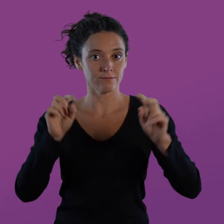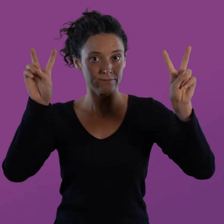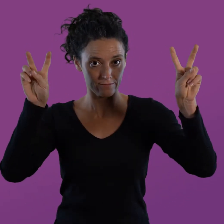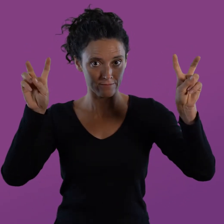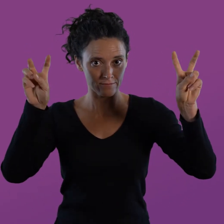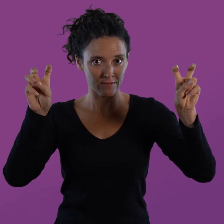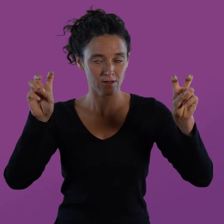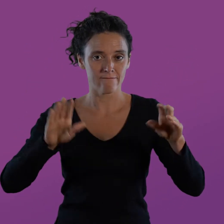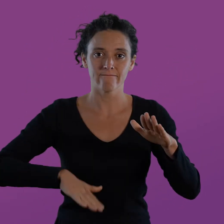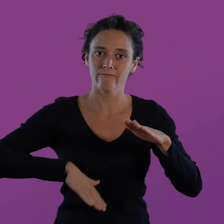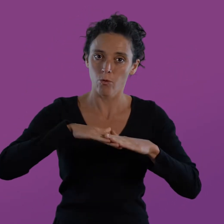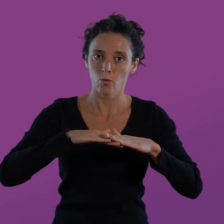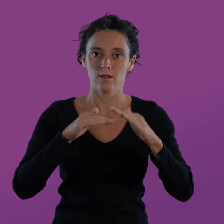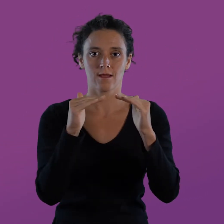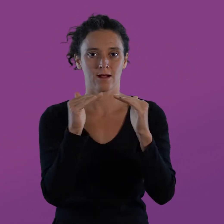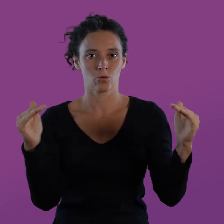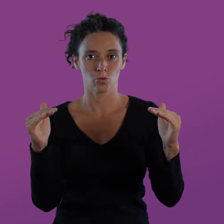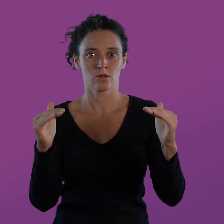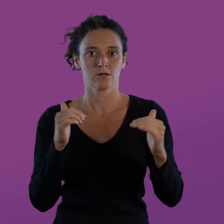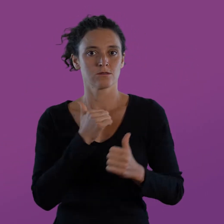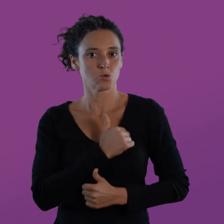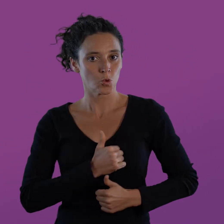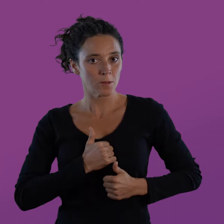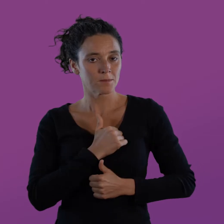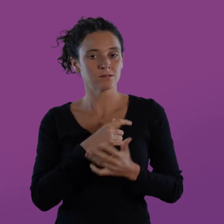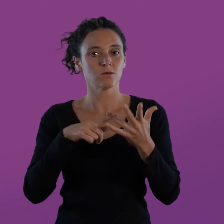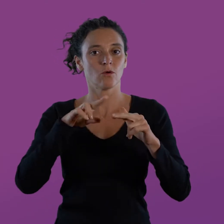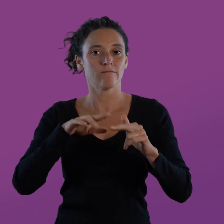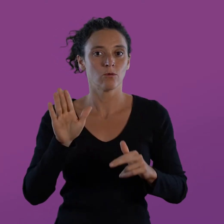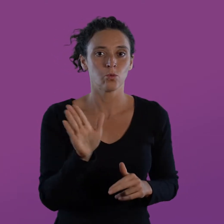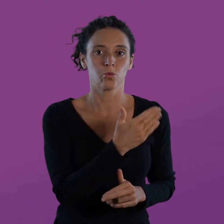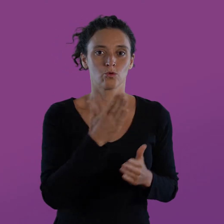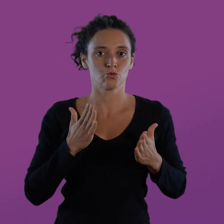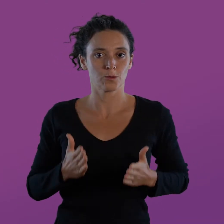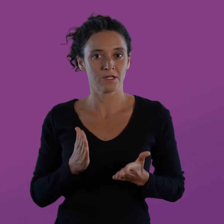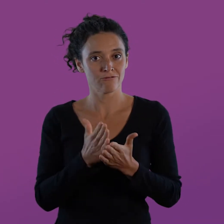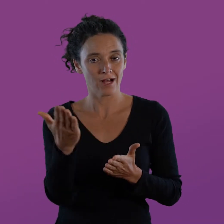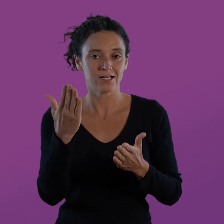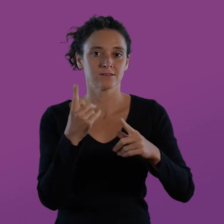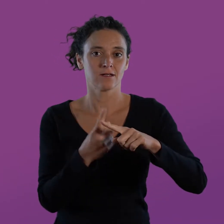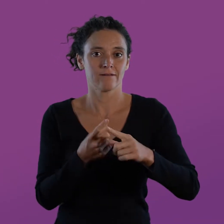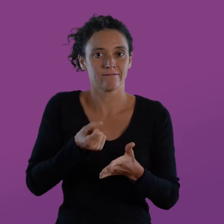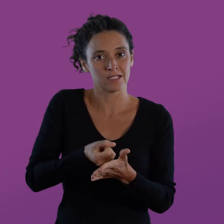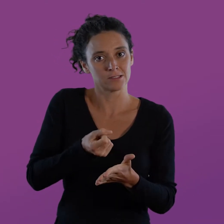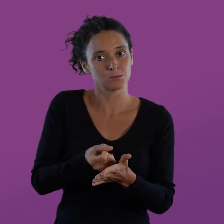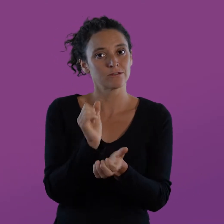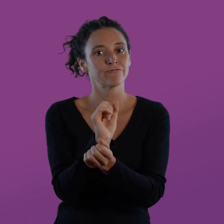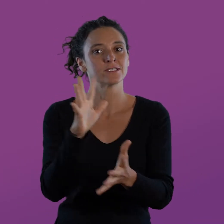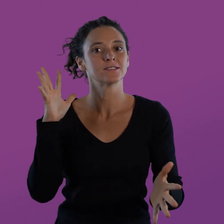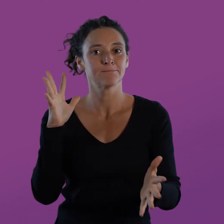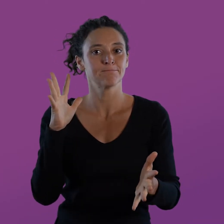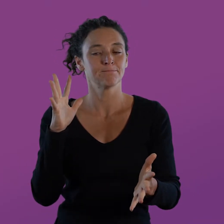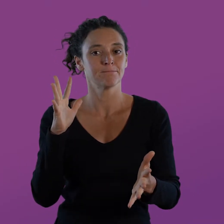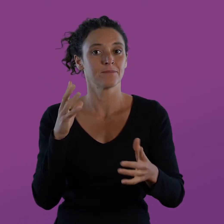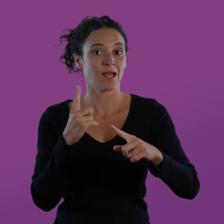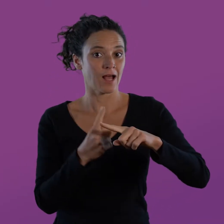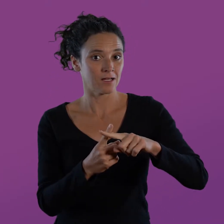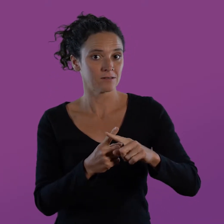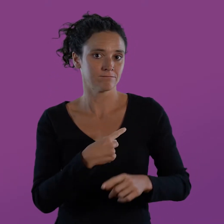“the full and equal enjoyment of all human rights and fundamental freedoms -